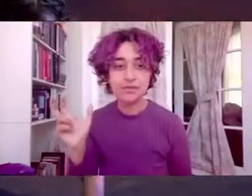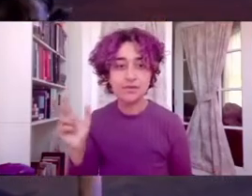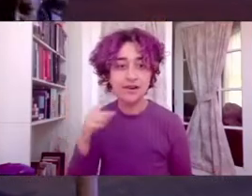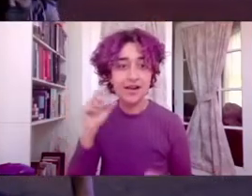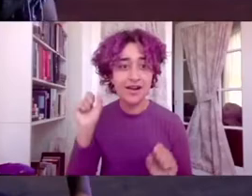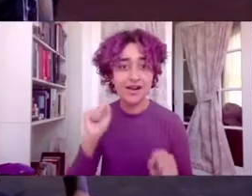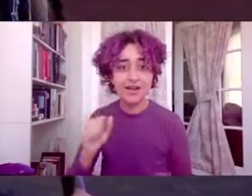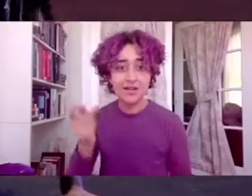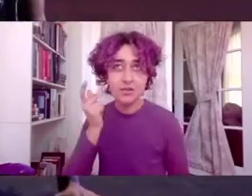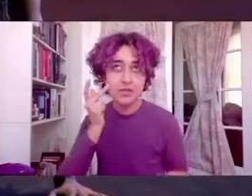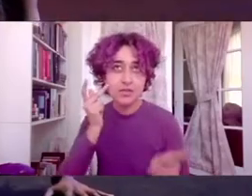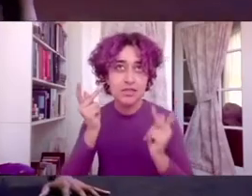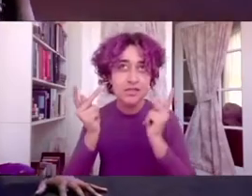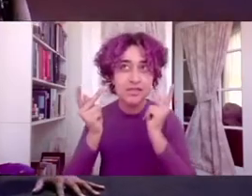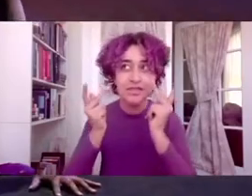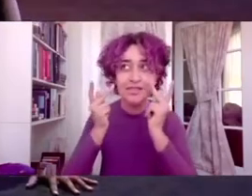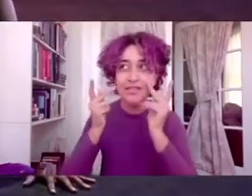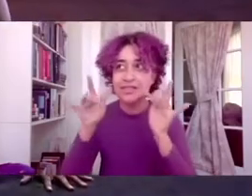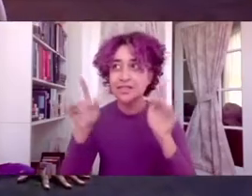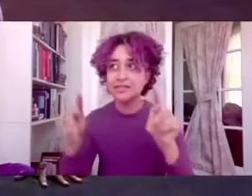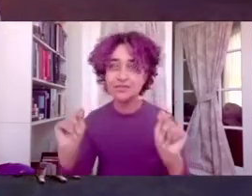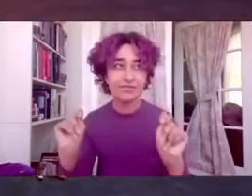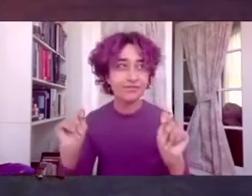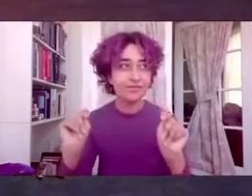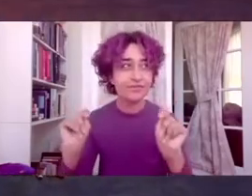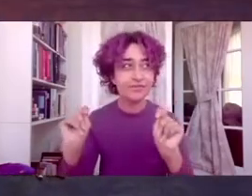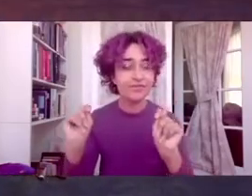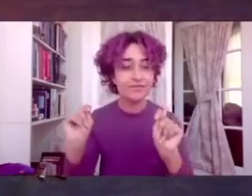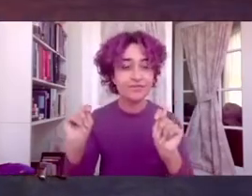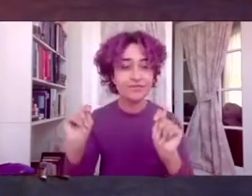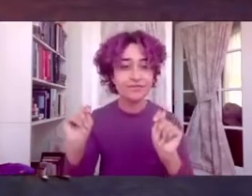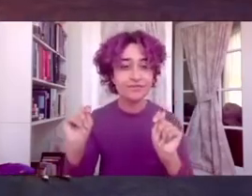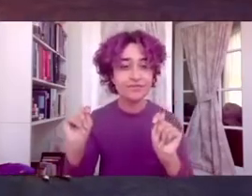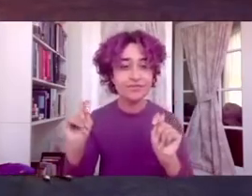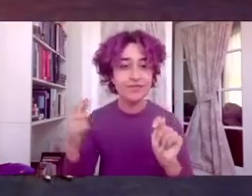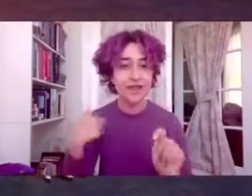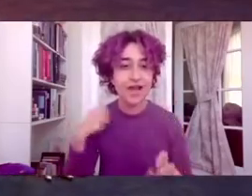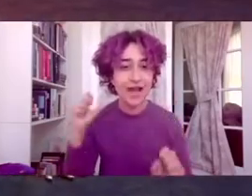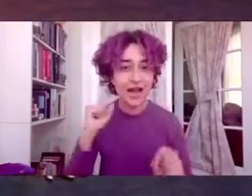I can almost see it. I can almost smell it.